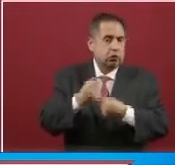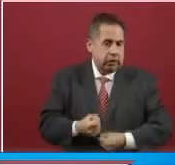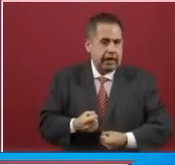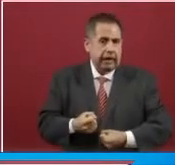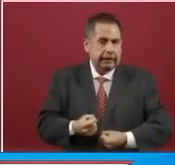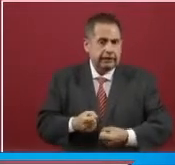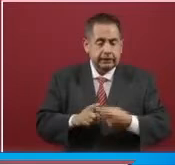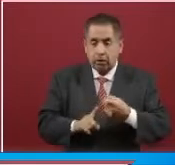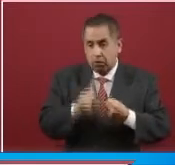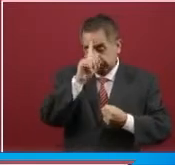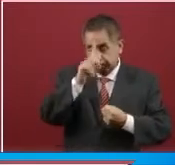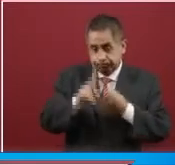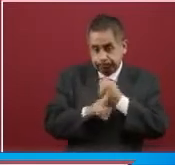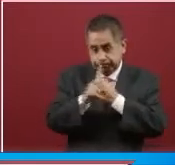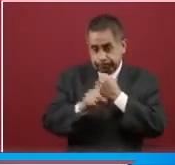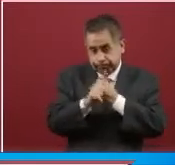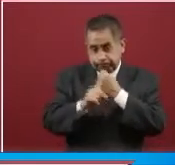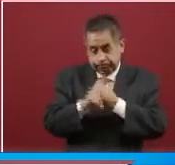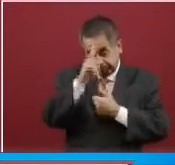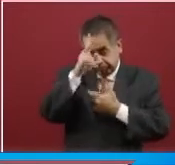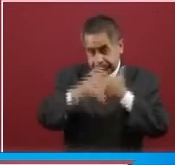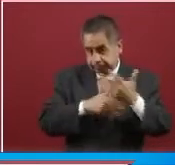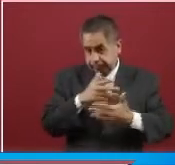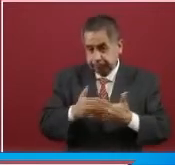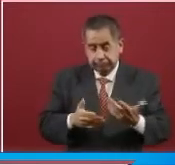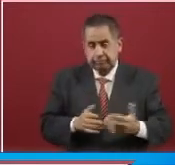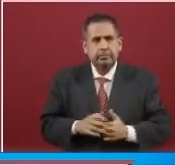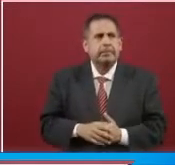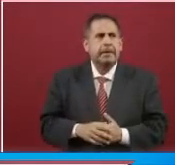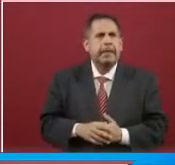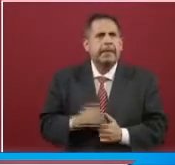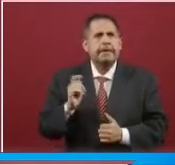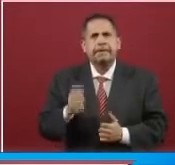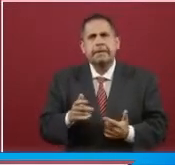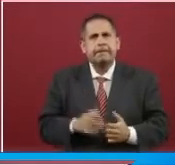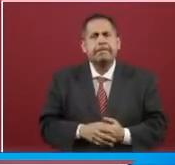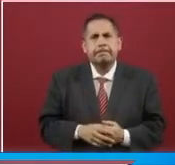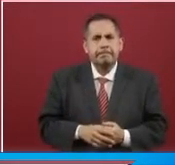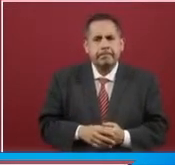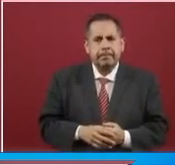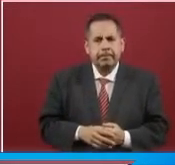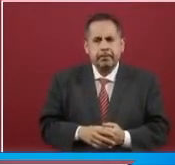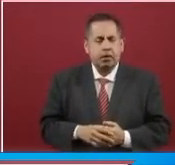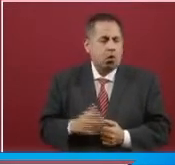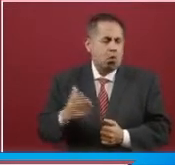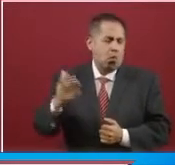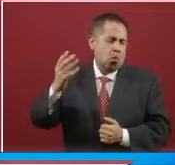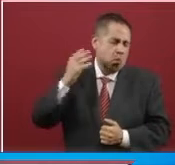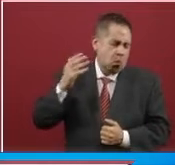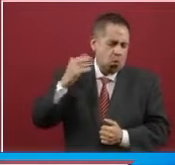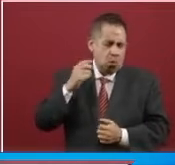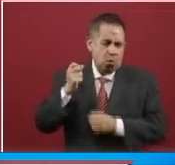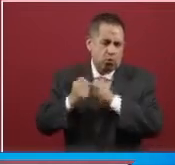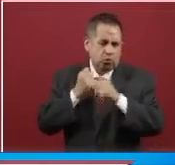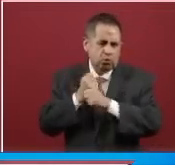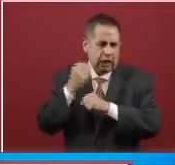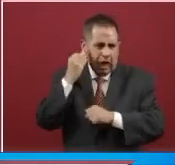Work is being done to stabilize the upward trend in crime with an emphasis on addressing the causes that cause insecurity and violence